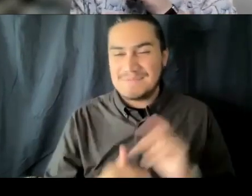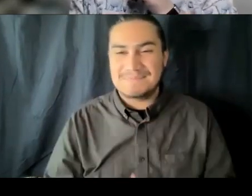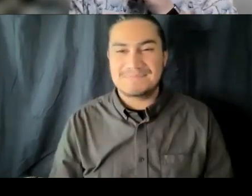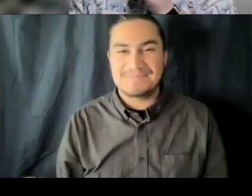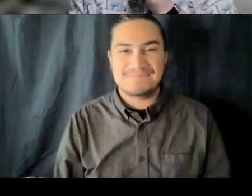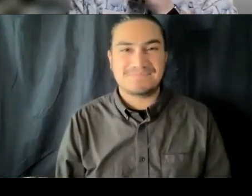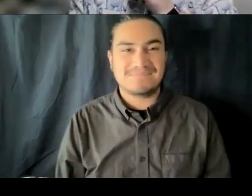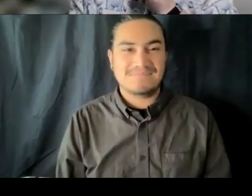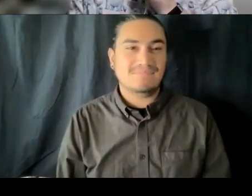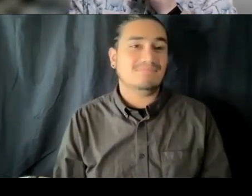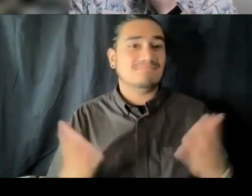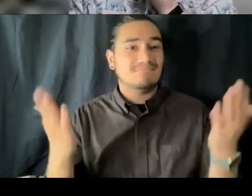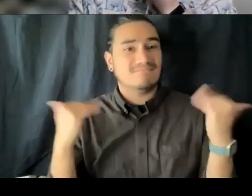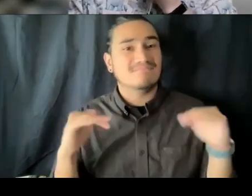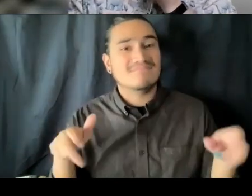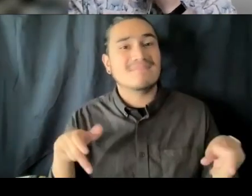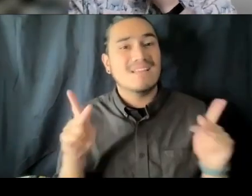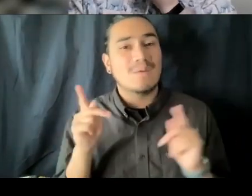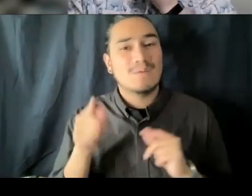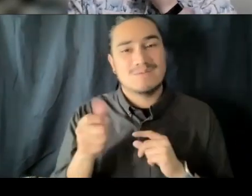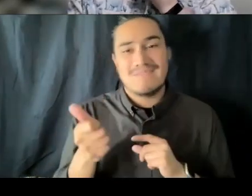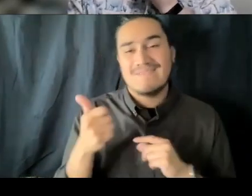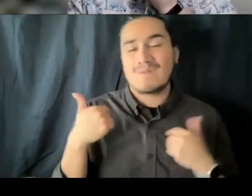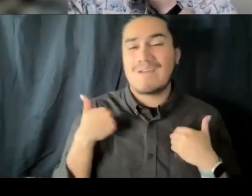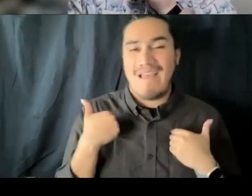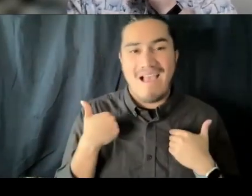Give yourself permission to not be all things to all people